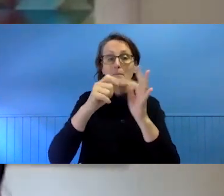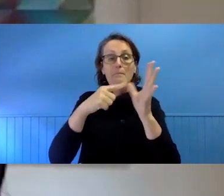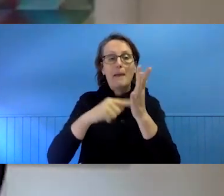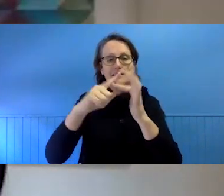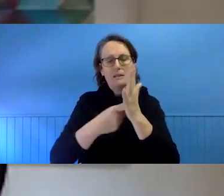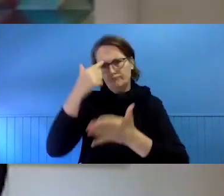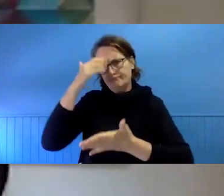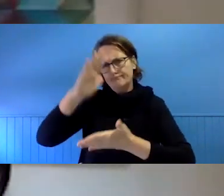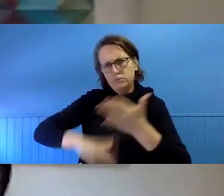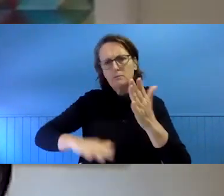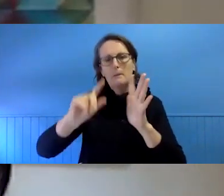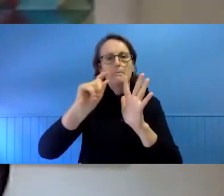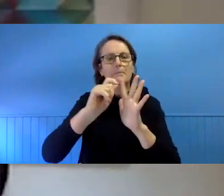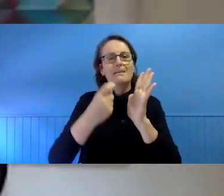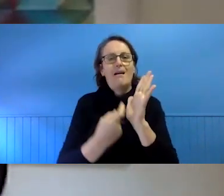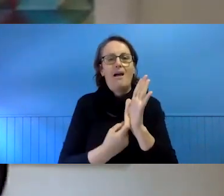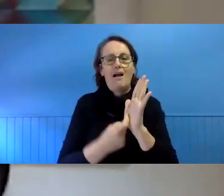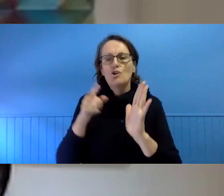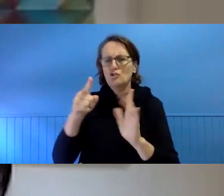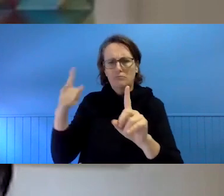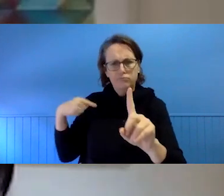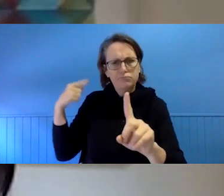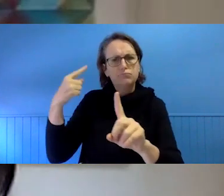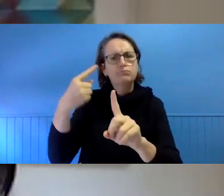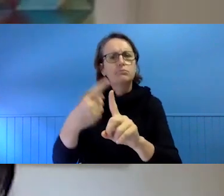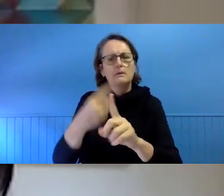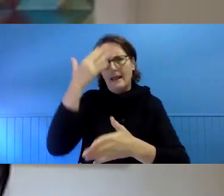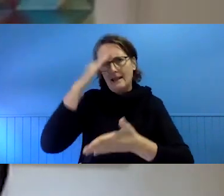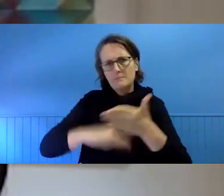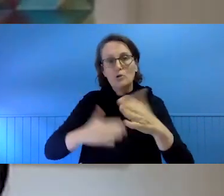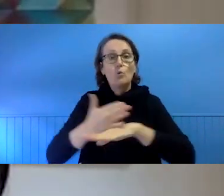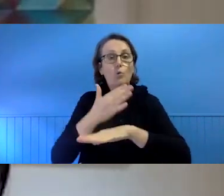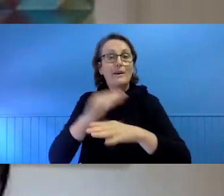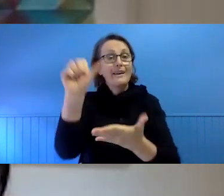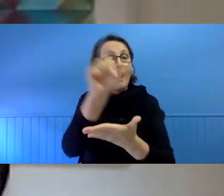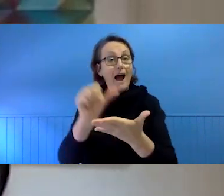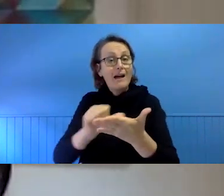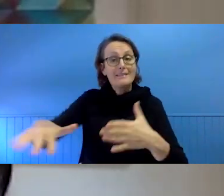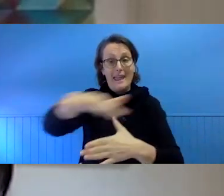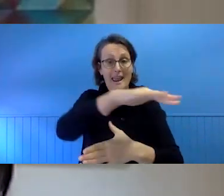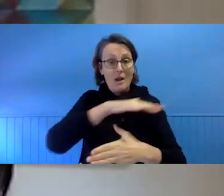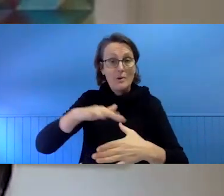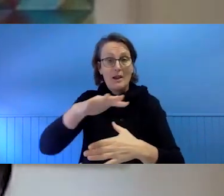She has a decade of experience working in the arts and more broadly, crafting communication strategies and